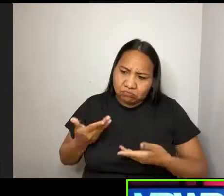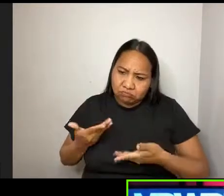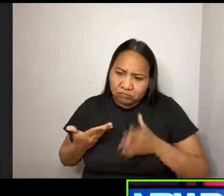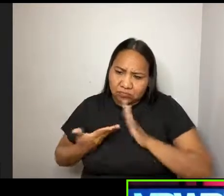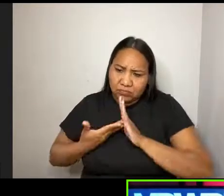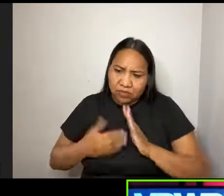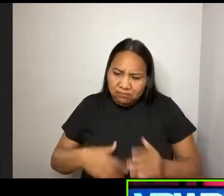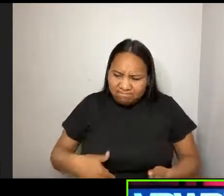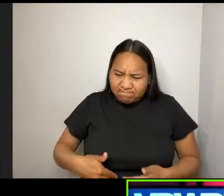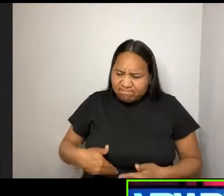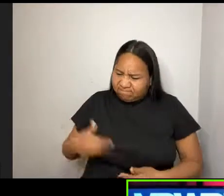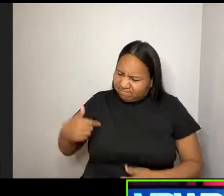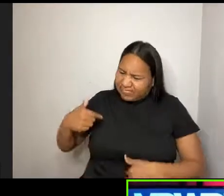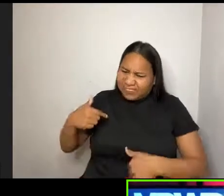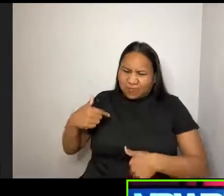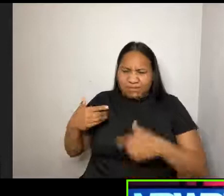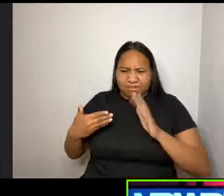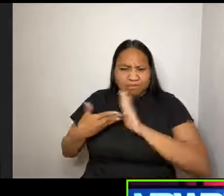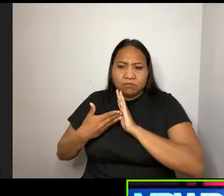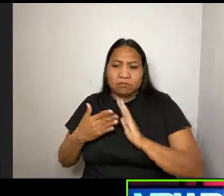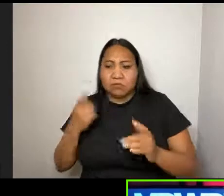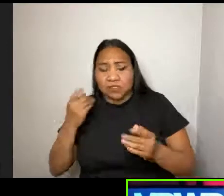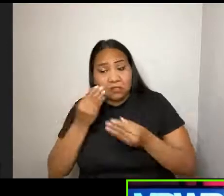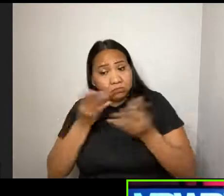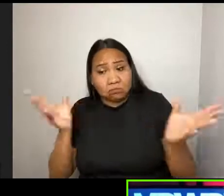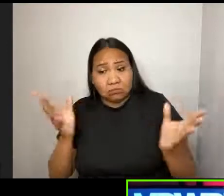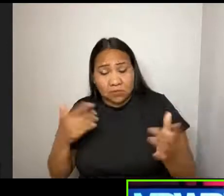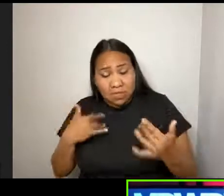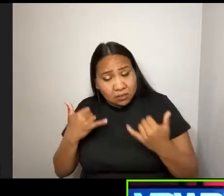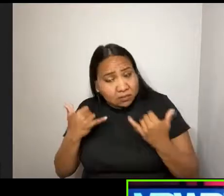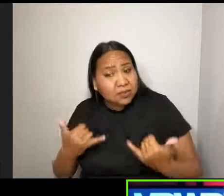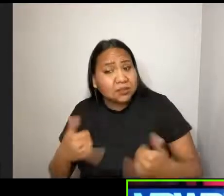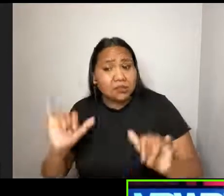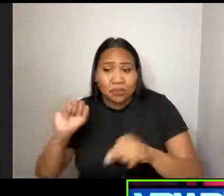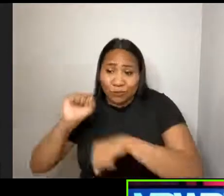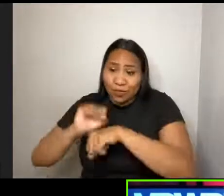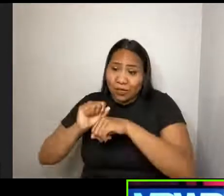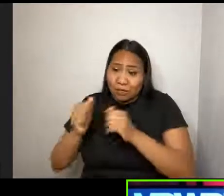I am still dealing and working through my own internalized racism and dealing with my own bias,